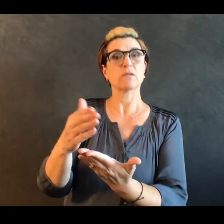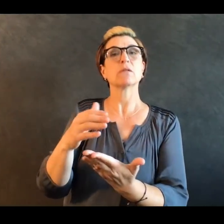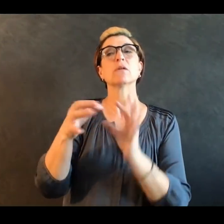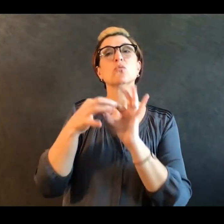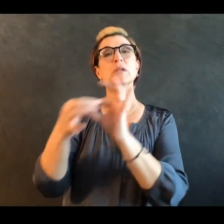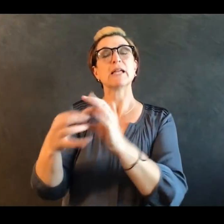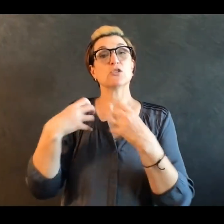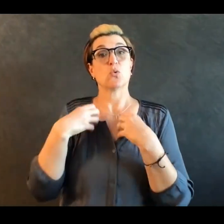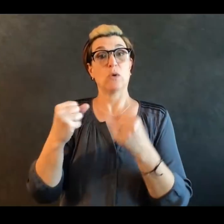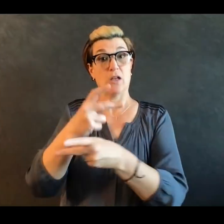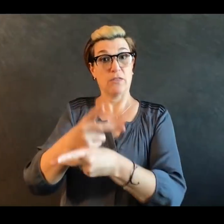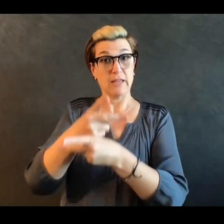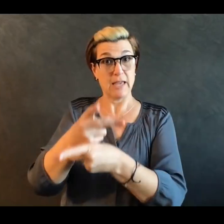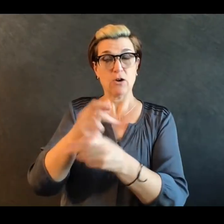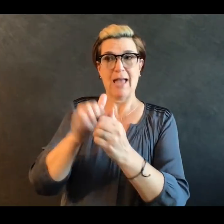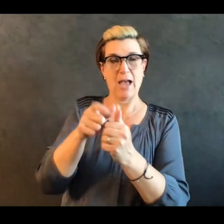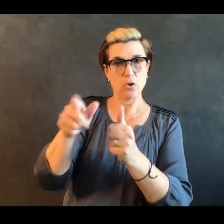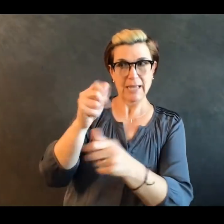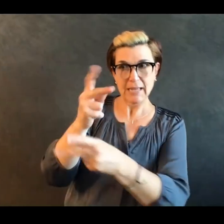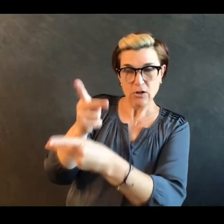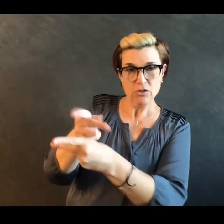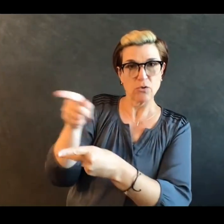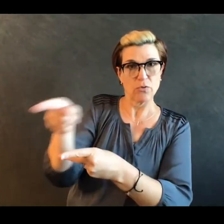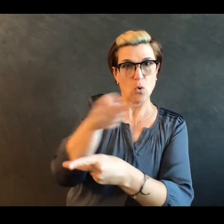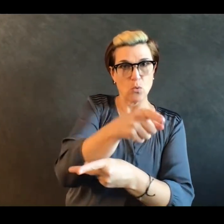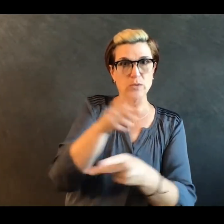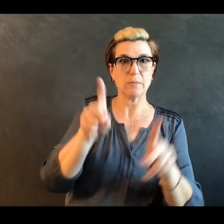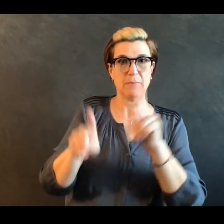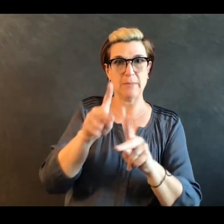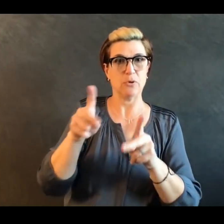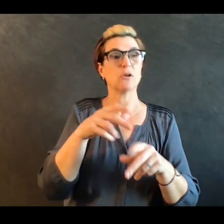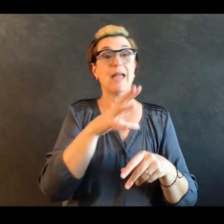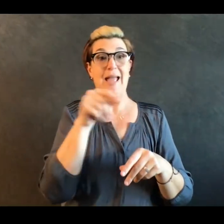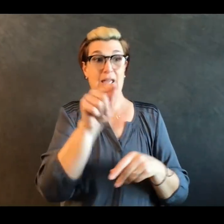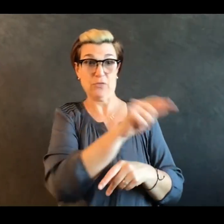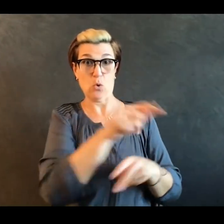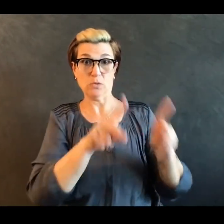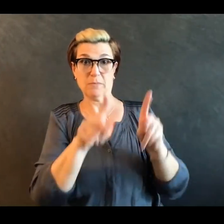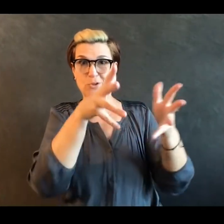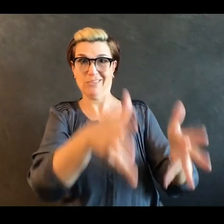sick with kovin 19 so we appreciate the dedication and commitment of all the